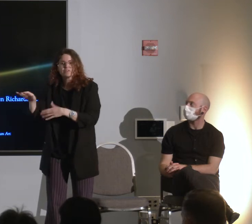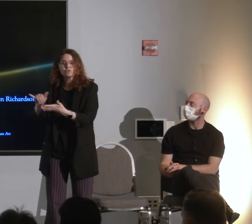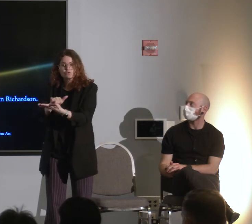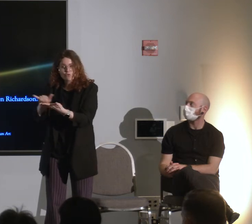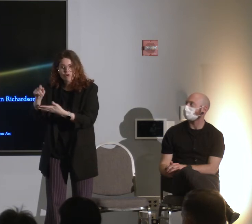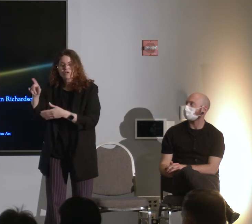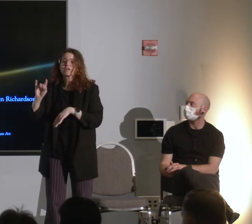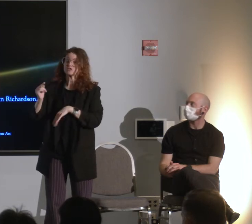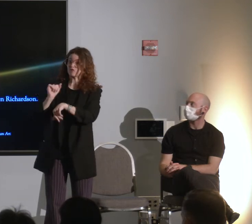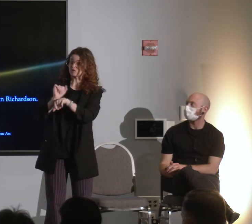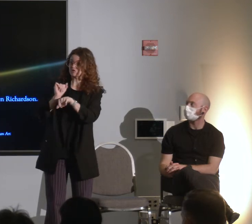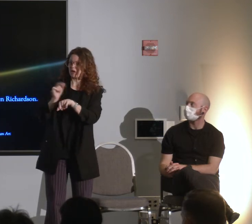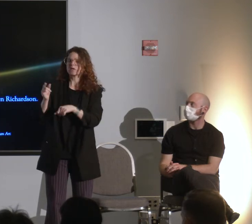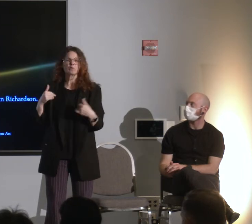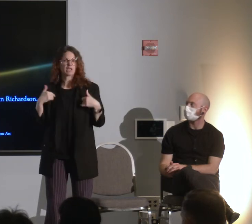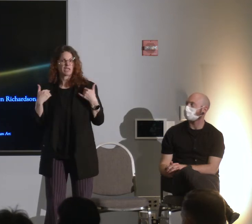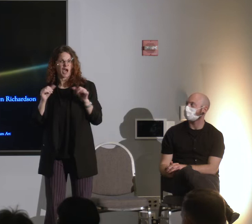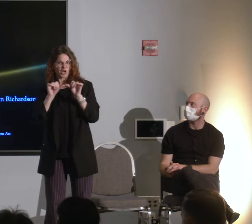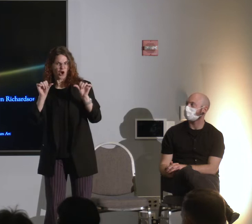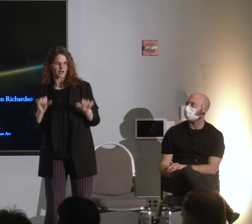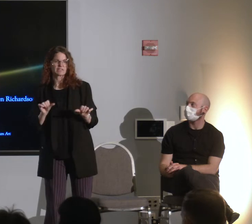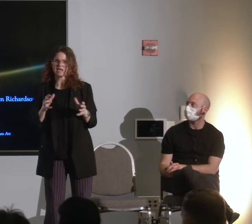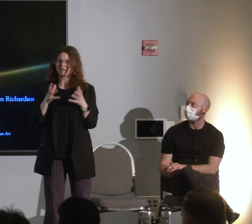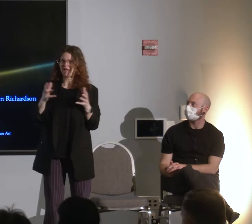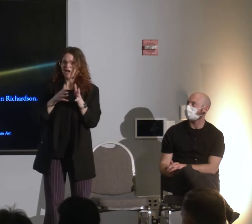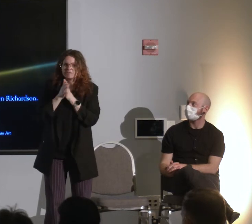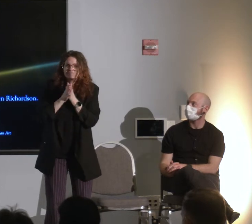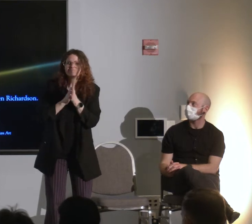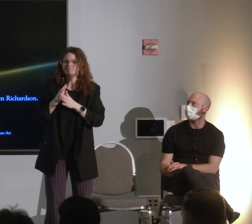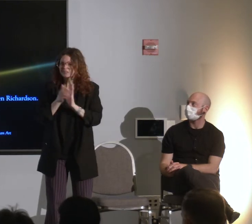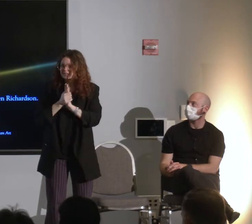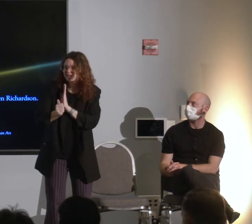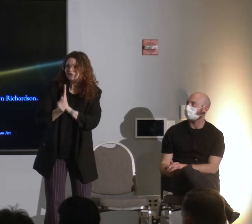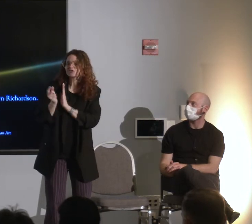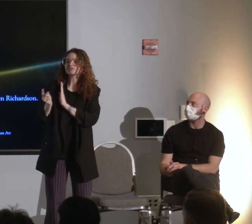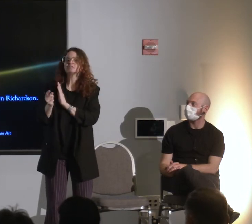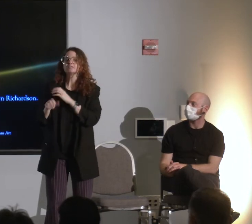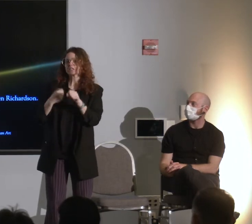He was very much a young architect of promise in the late 1860s, when at roughly